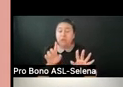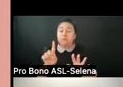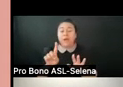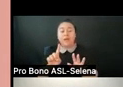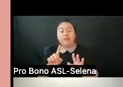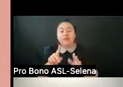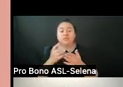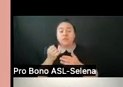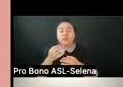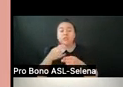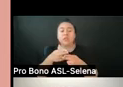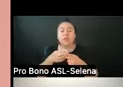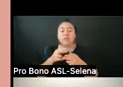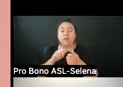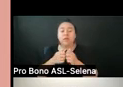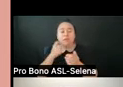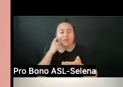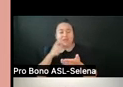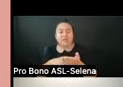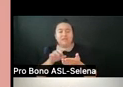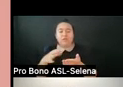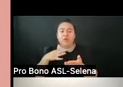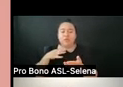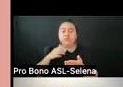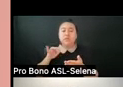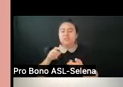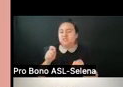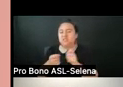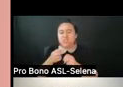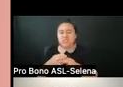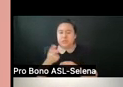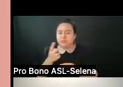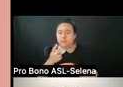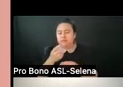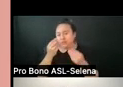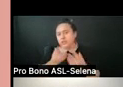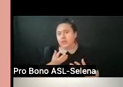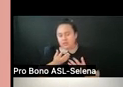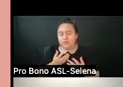If you find a name change or something, definitely let us know that in your application.